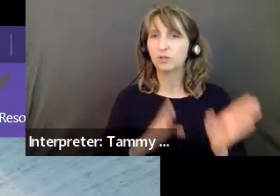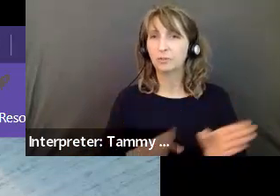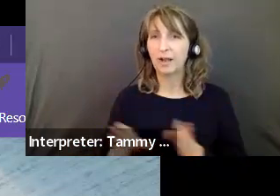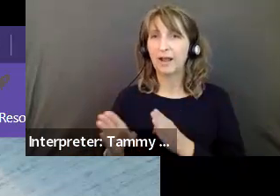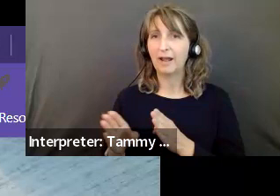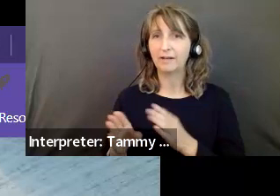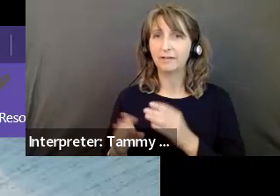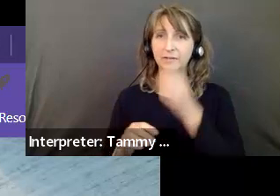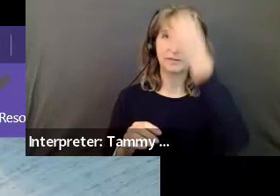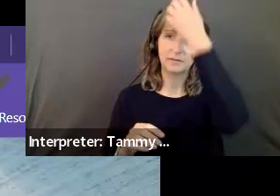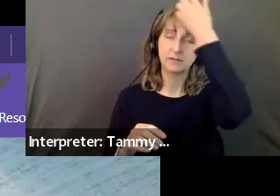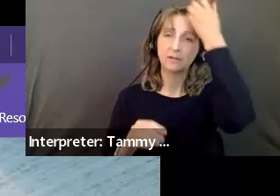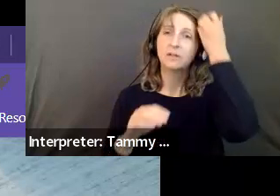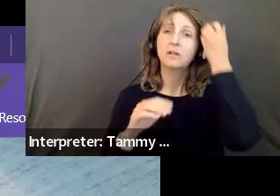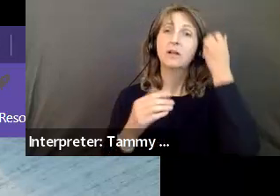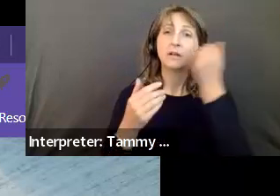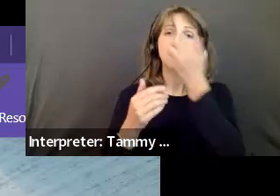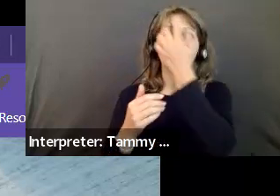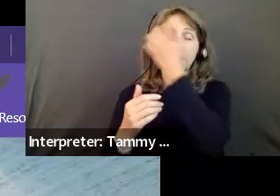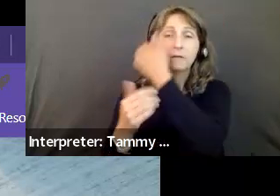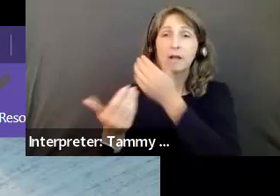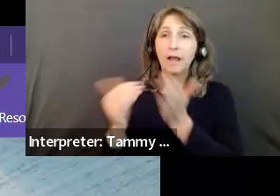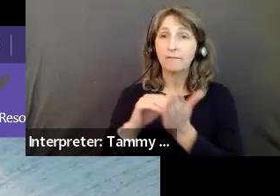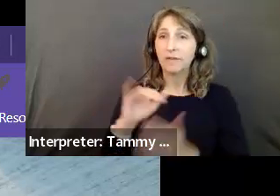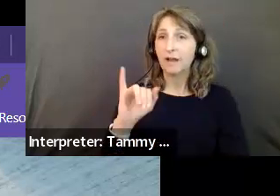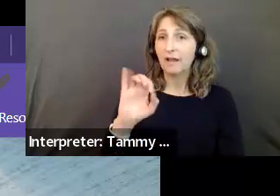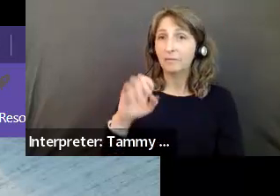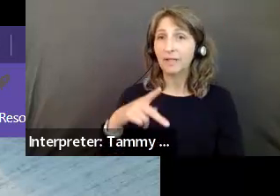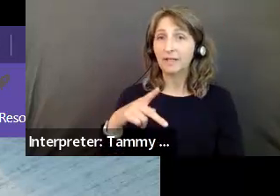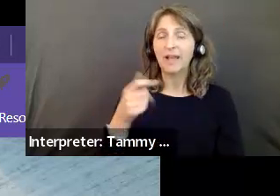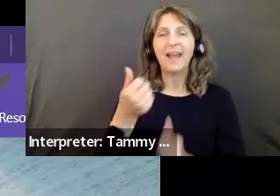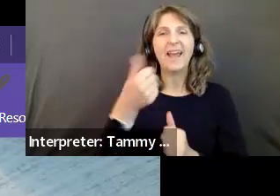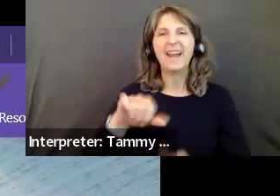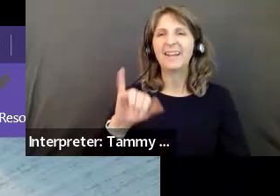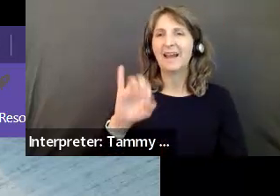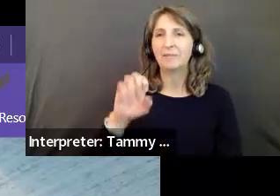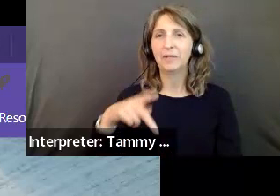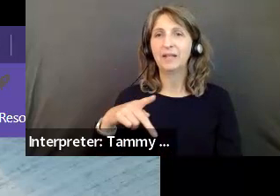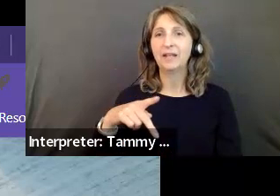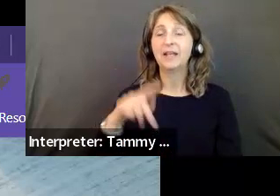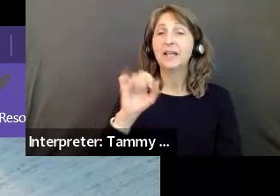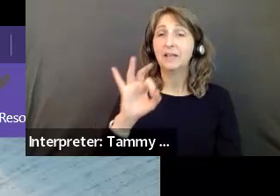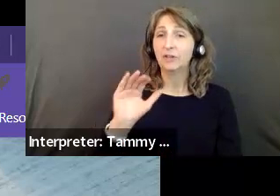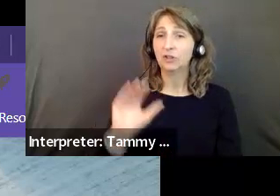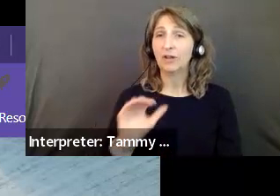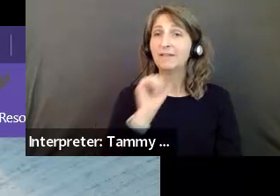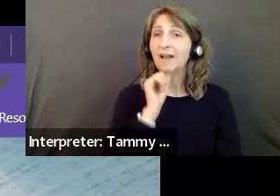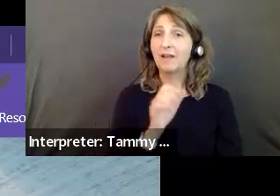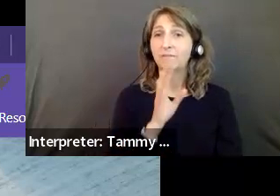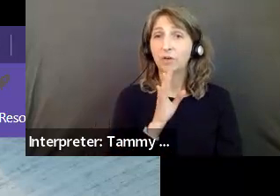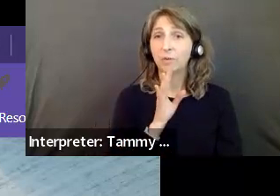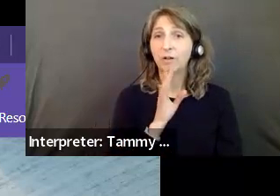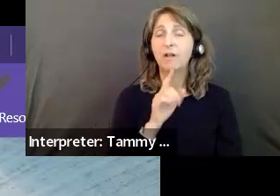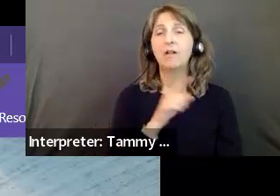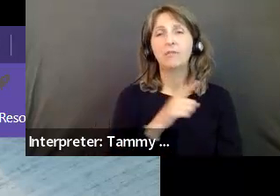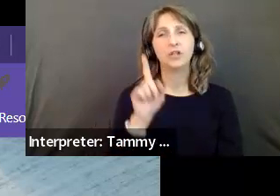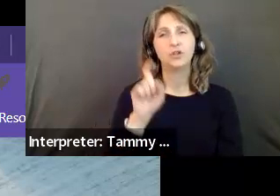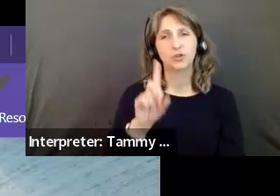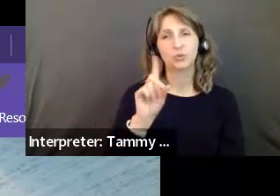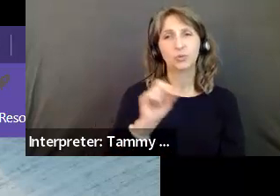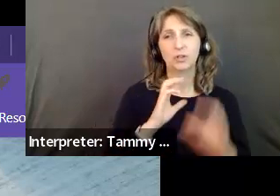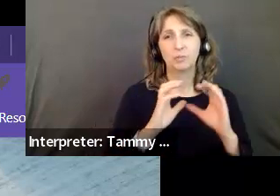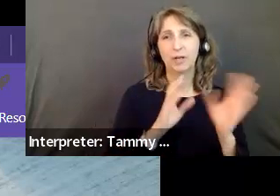And so every IP, if that child is non verbal, that that IP team should be doing that communication plan.